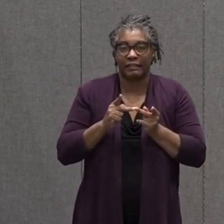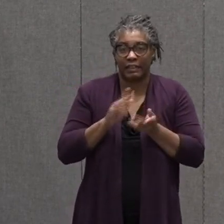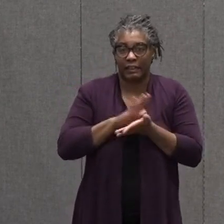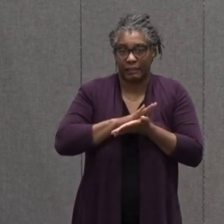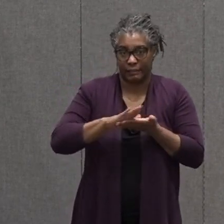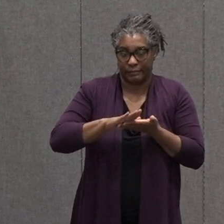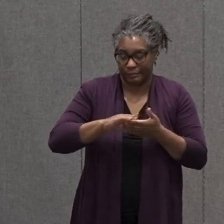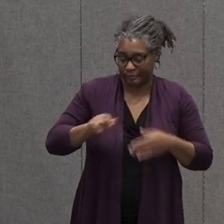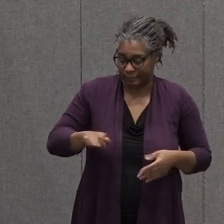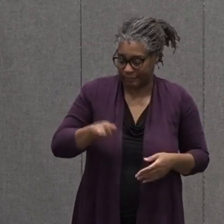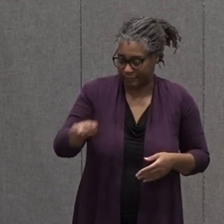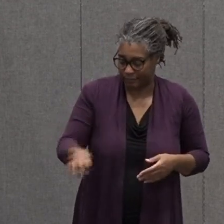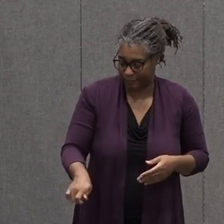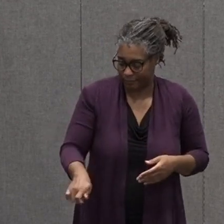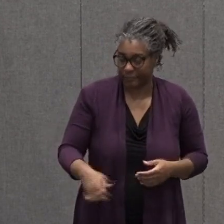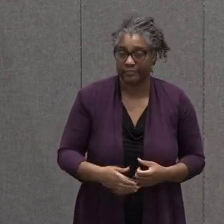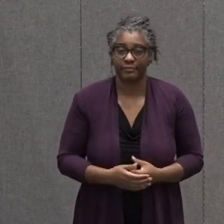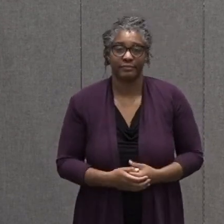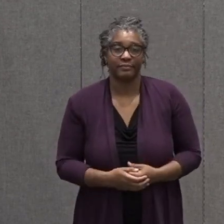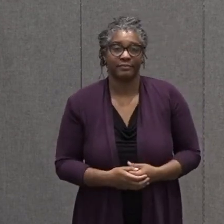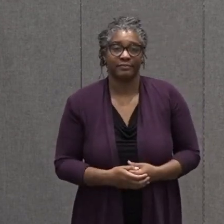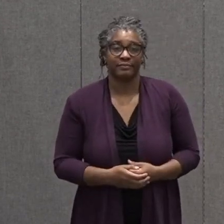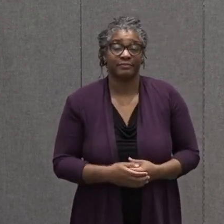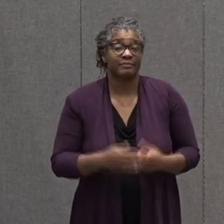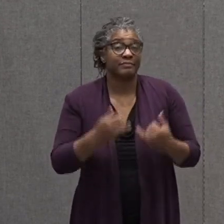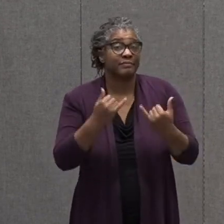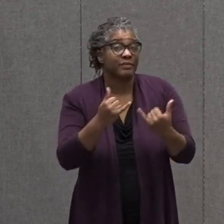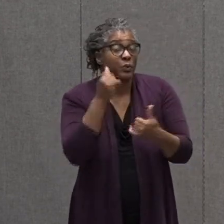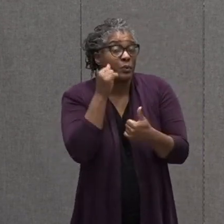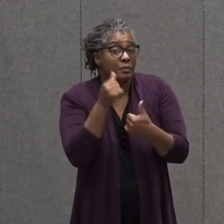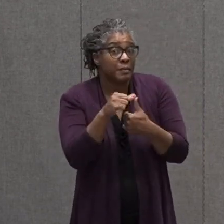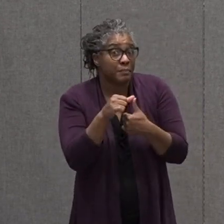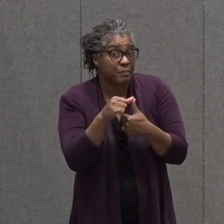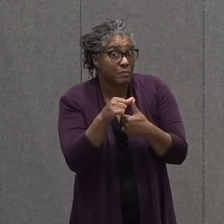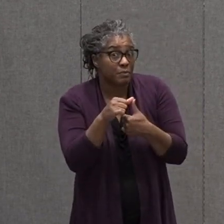Now remember, not everybody can have peanut butter, and that's okay.